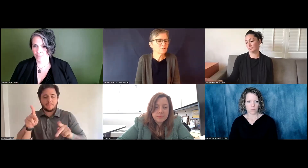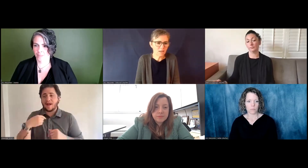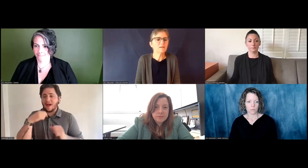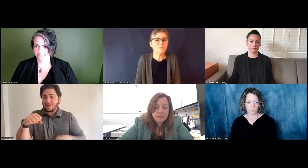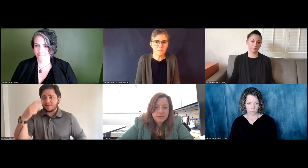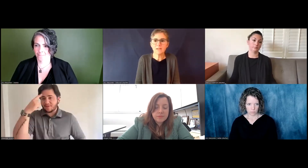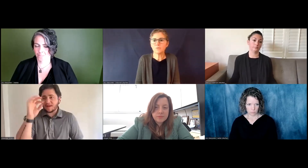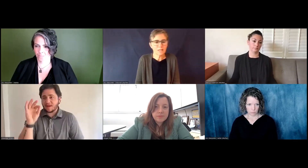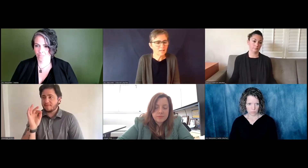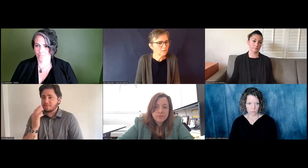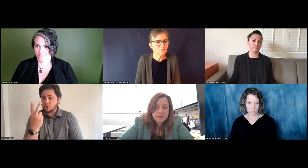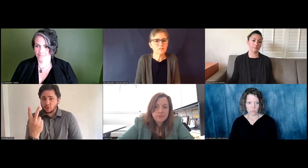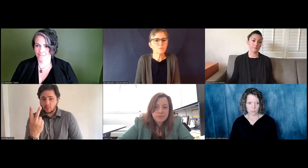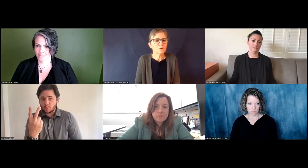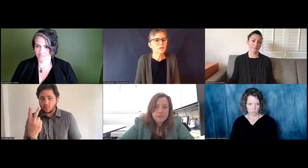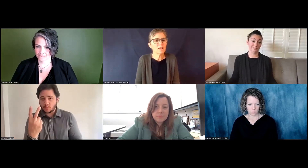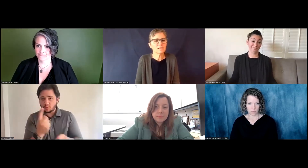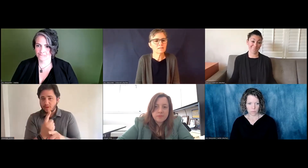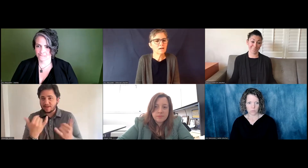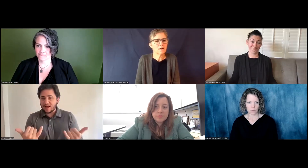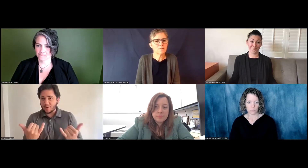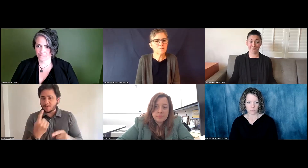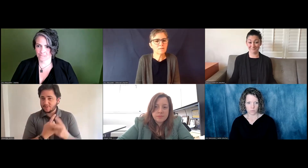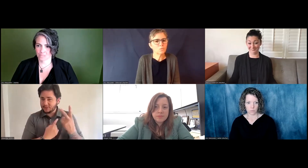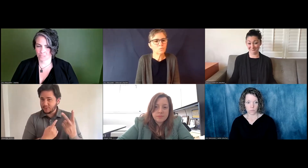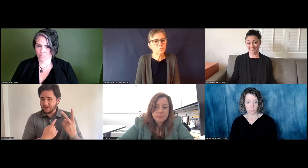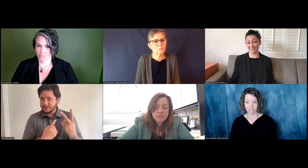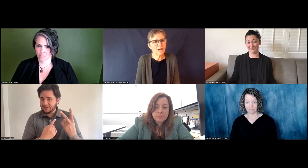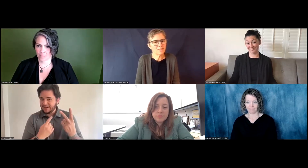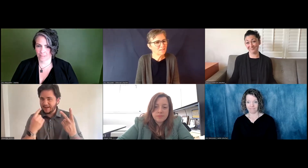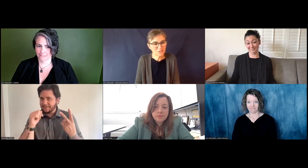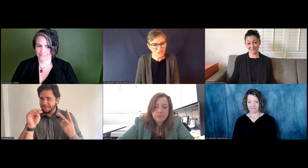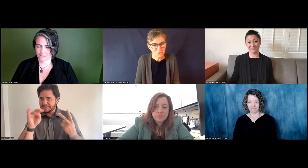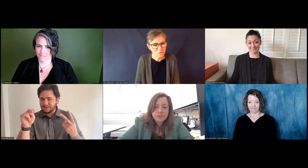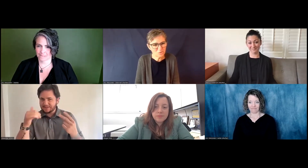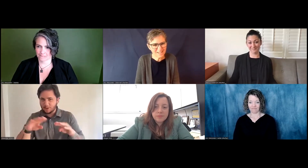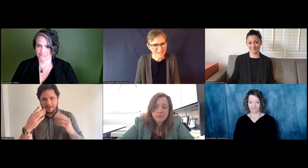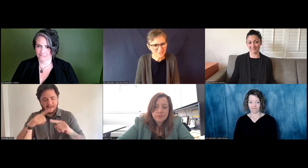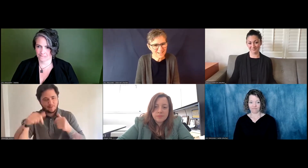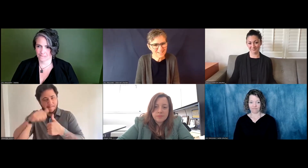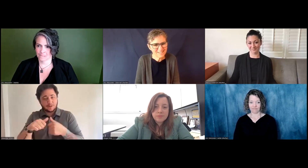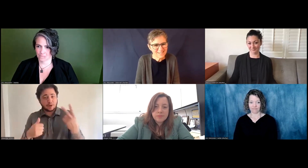not enough of that dual diagnosis support and I think there's just two right now right?